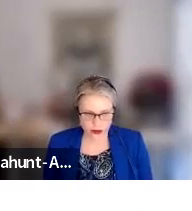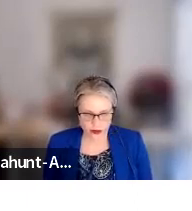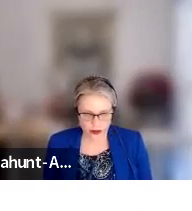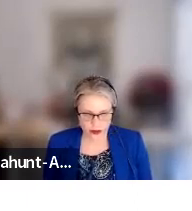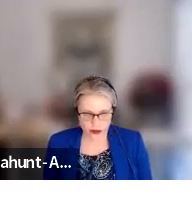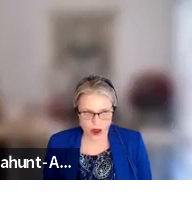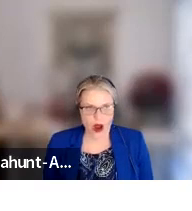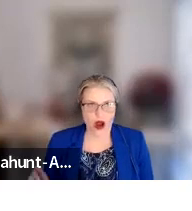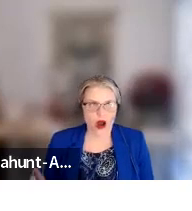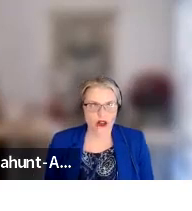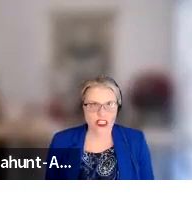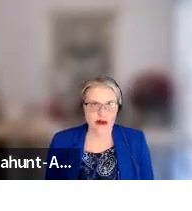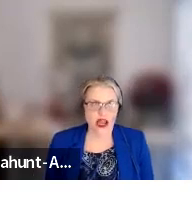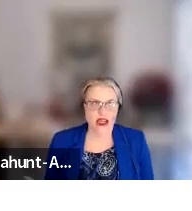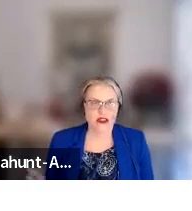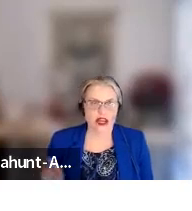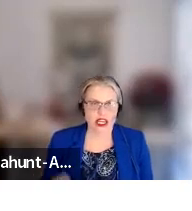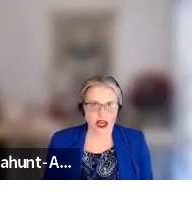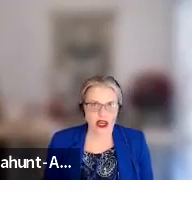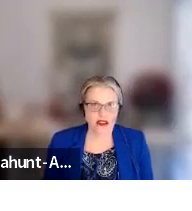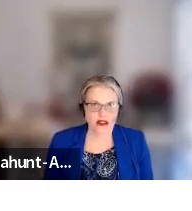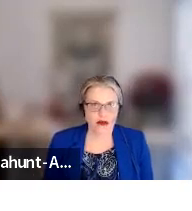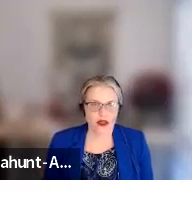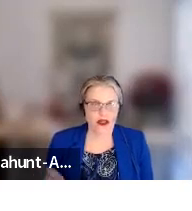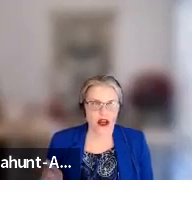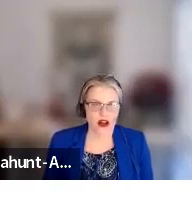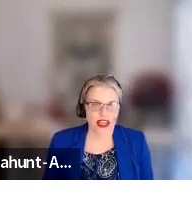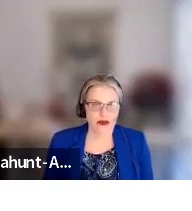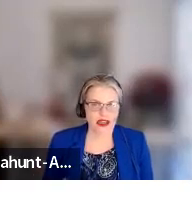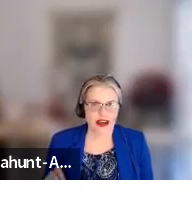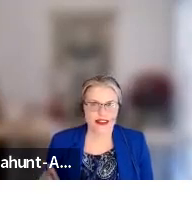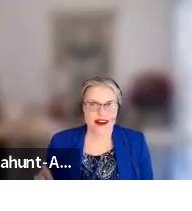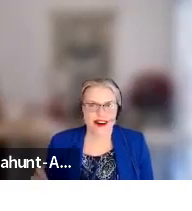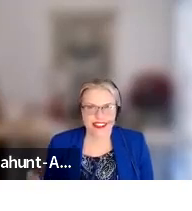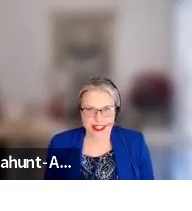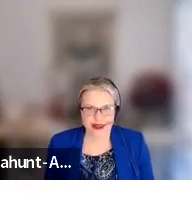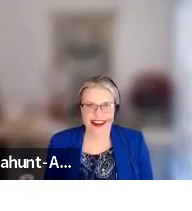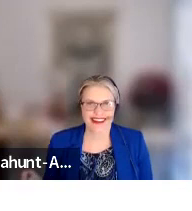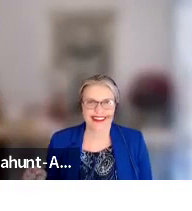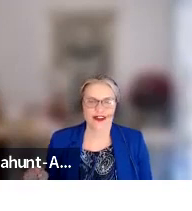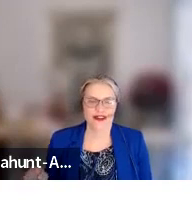So, all TBIs are ABIs but not all ABIs are TBIs.